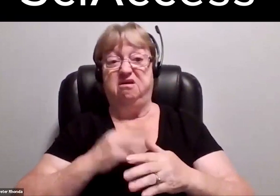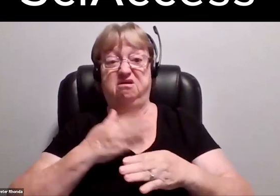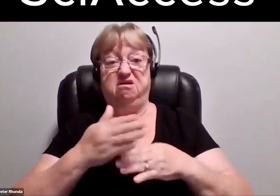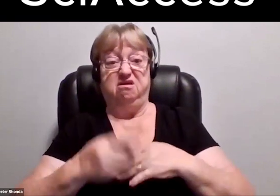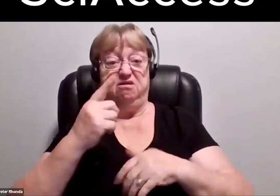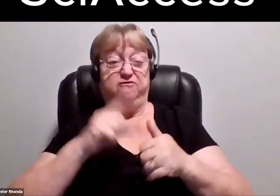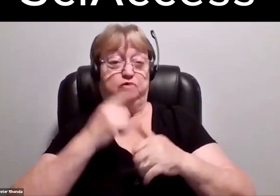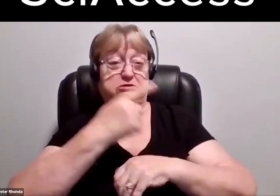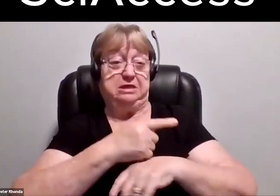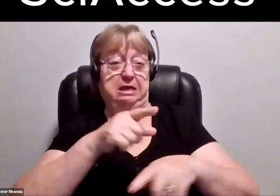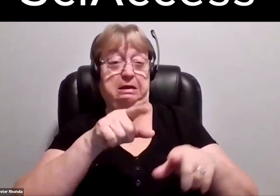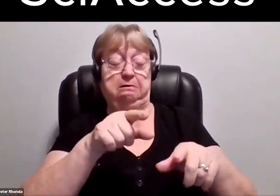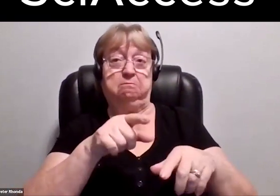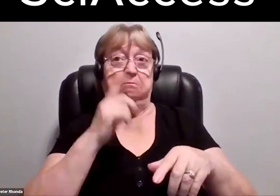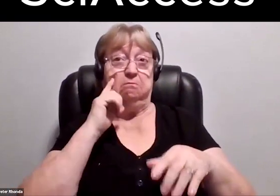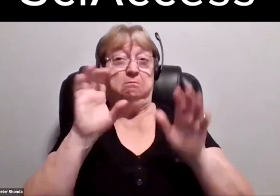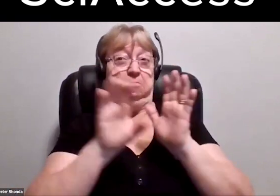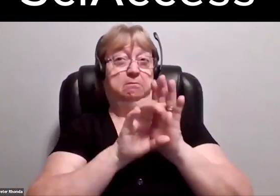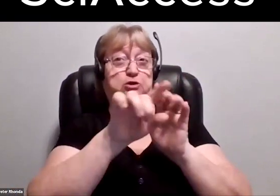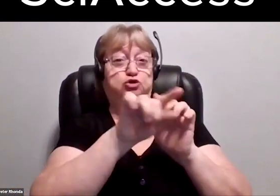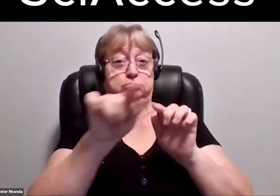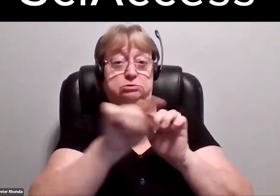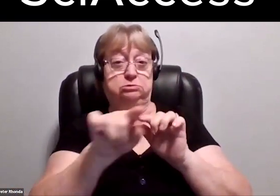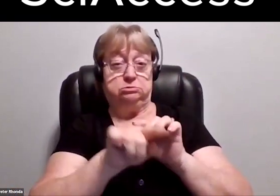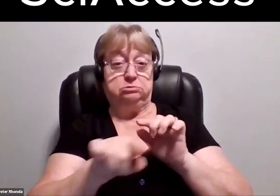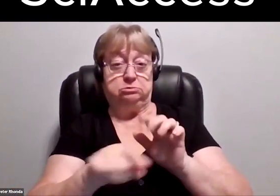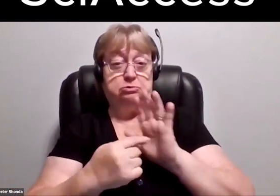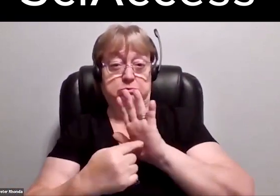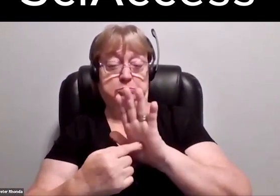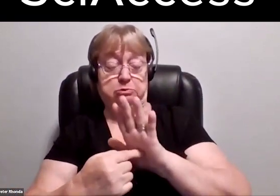as is demonstrated in the images that are available in the bottom right,